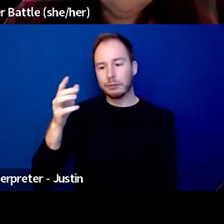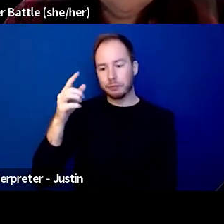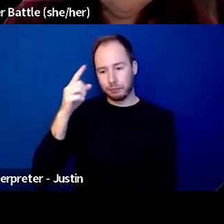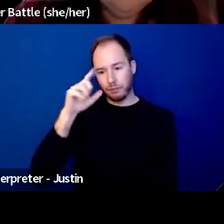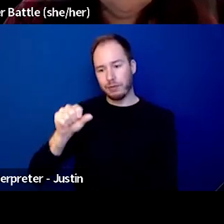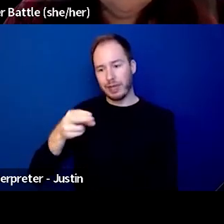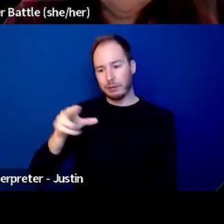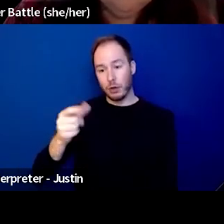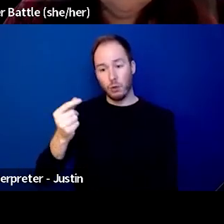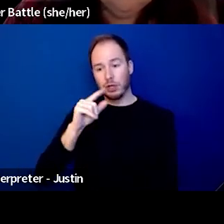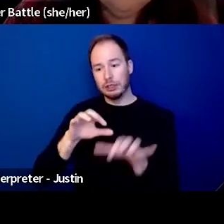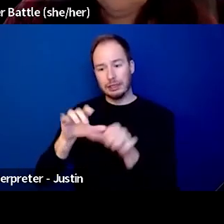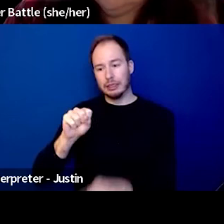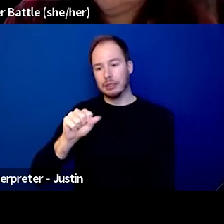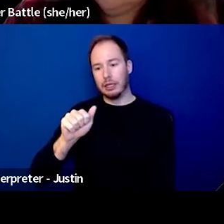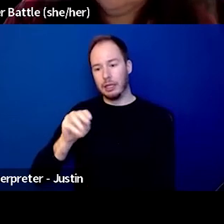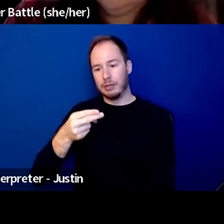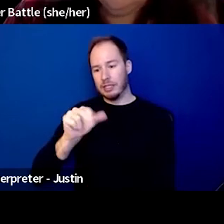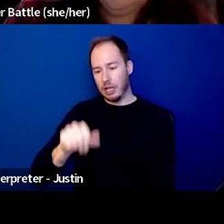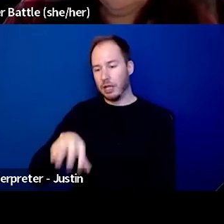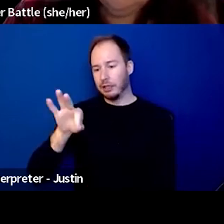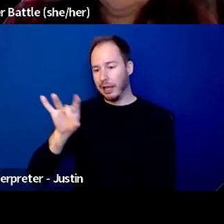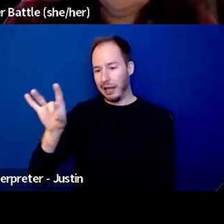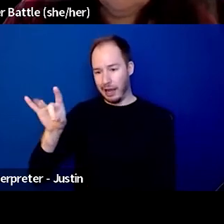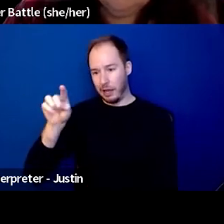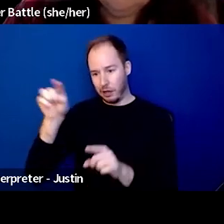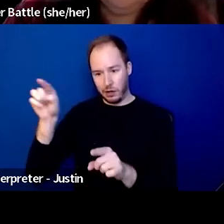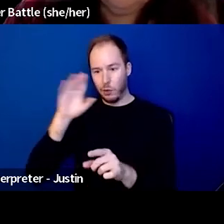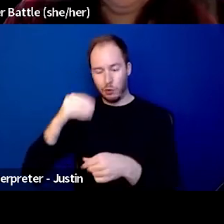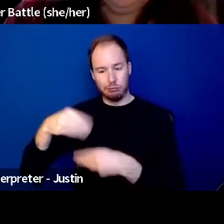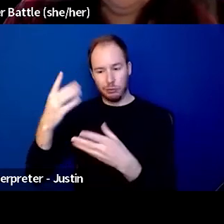If you just put SAMHSA 988 in your search bar, you're gonna find it.